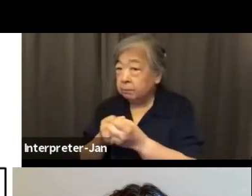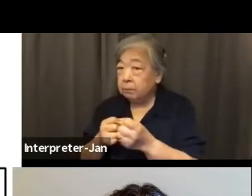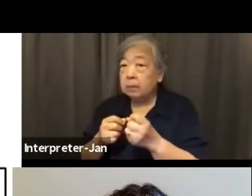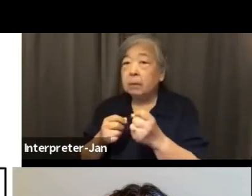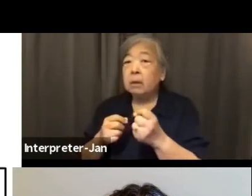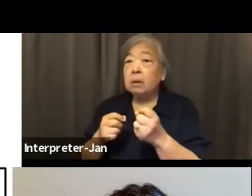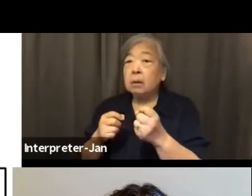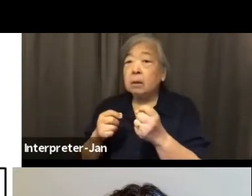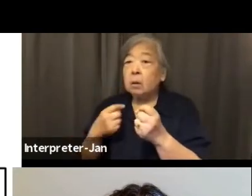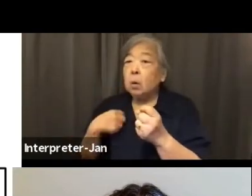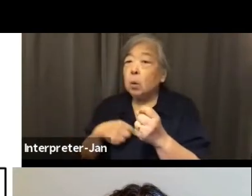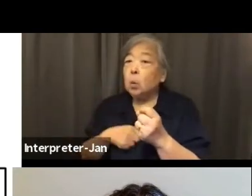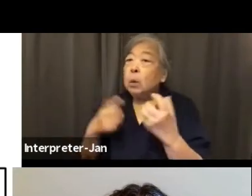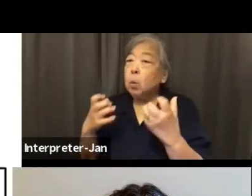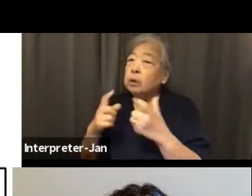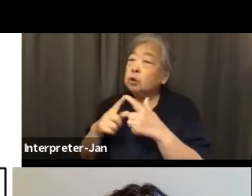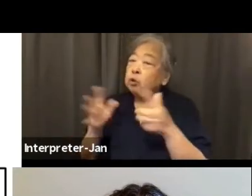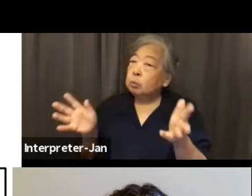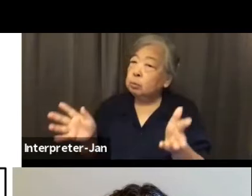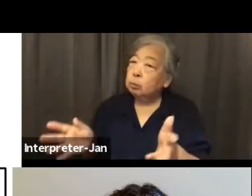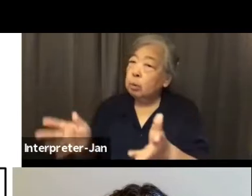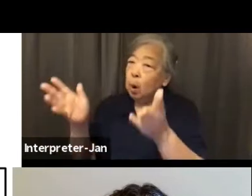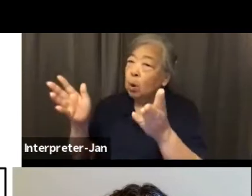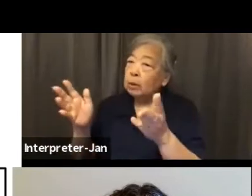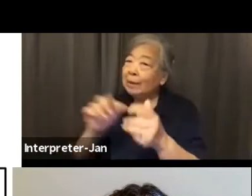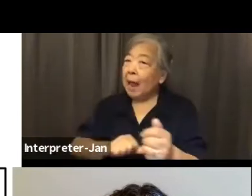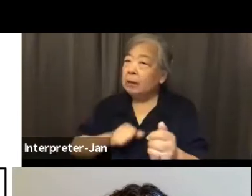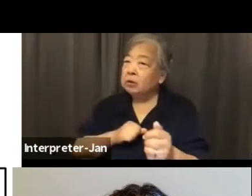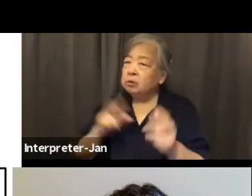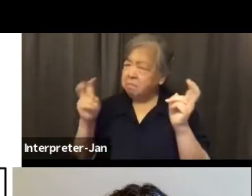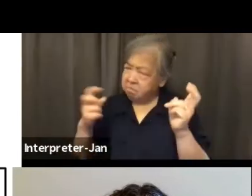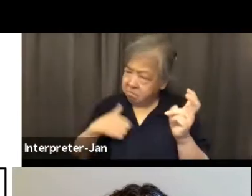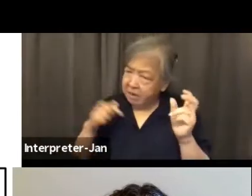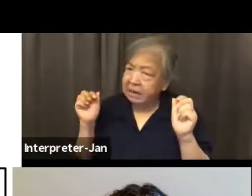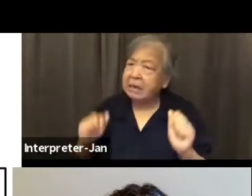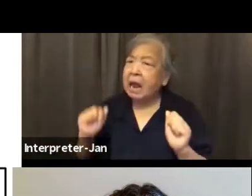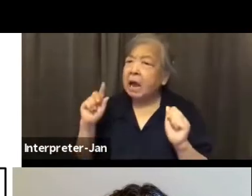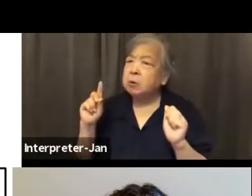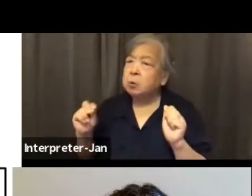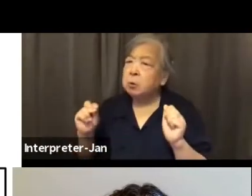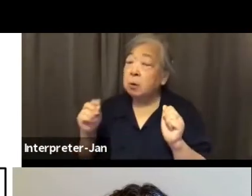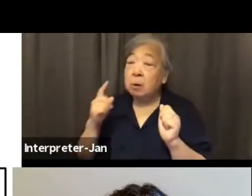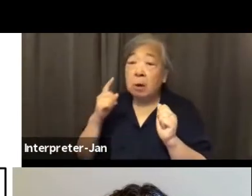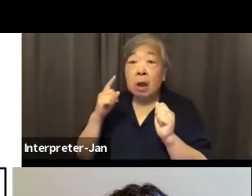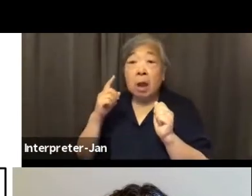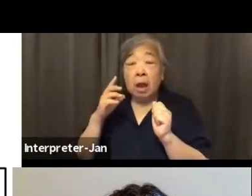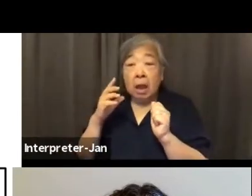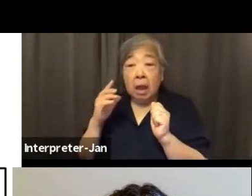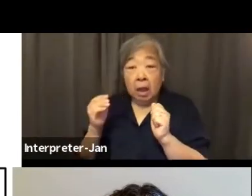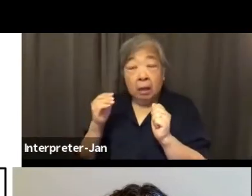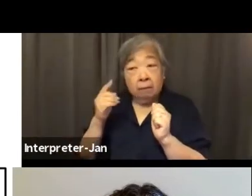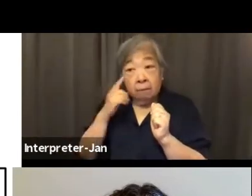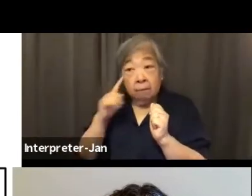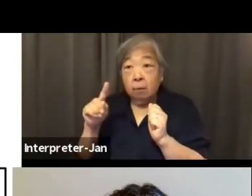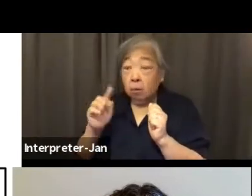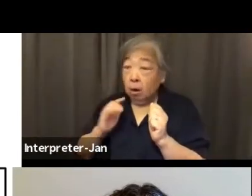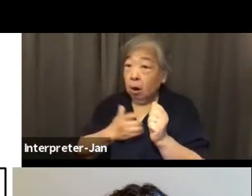We wanted to promote a can do attitude for both our partners as well as our students with disabilities who are studying abroad.